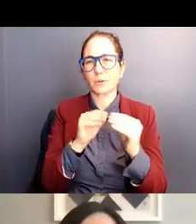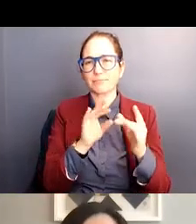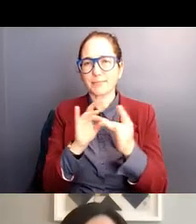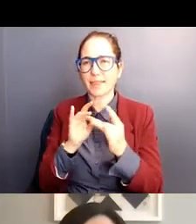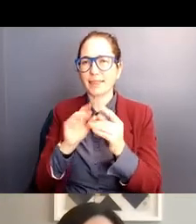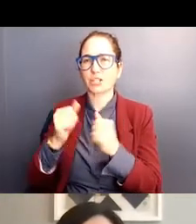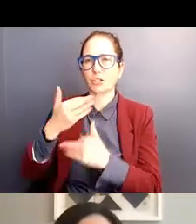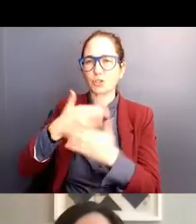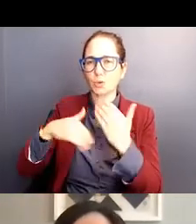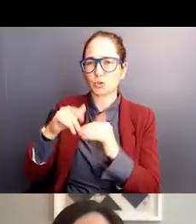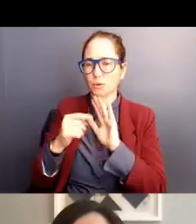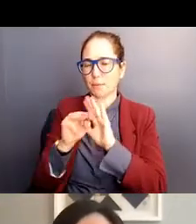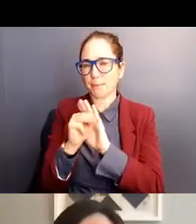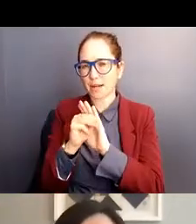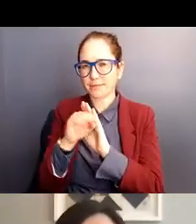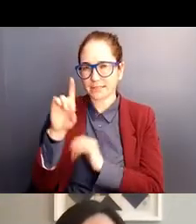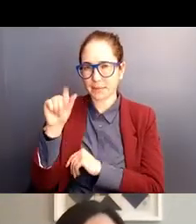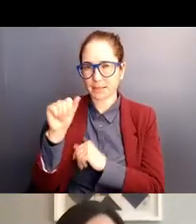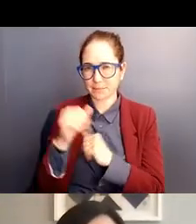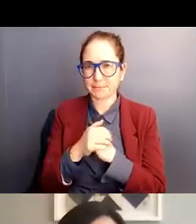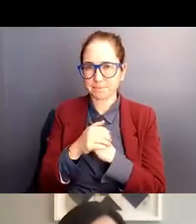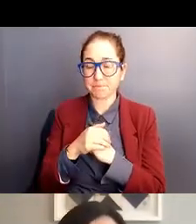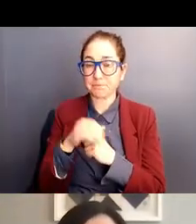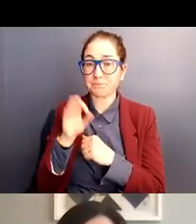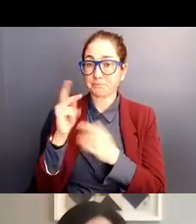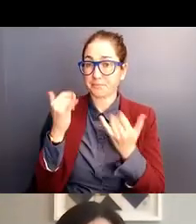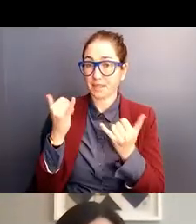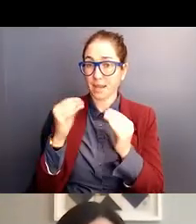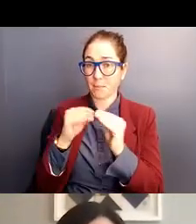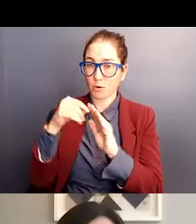of disability so let's go further into what the social model